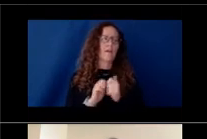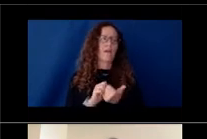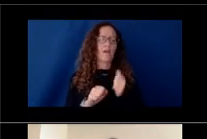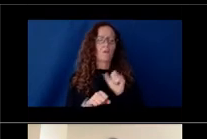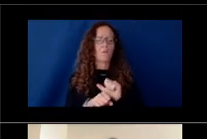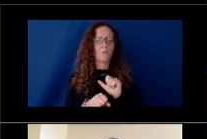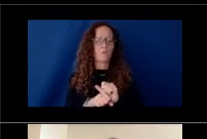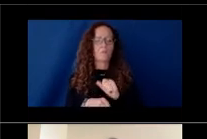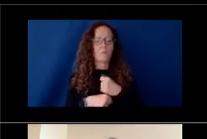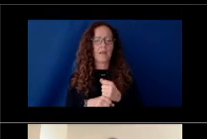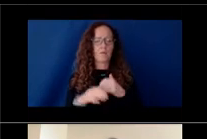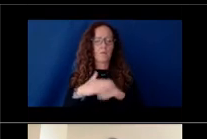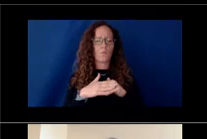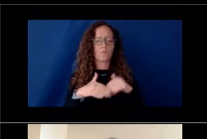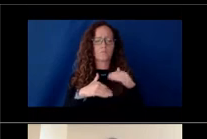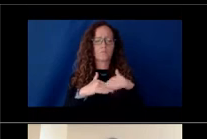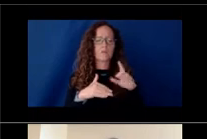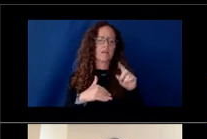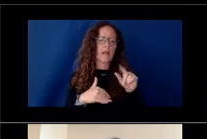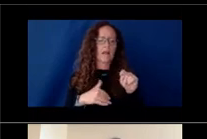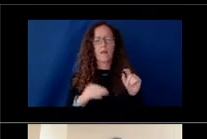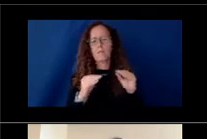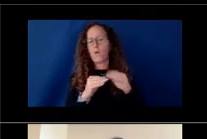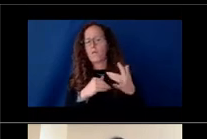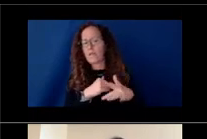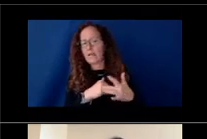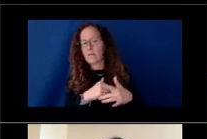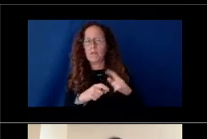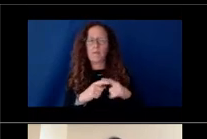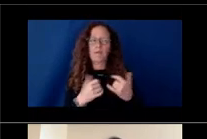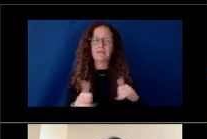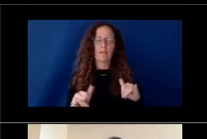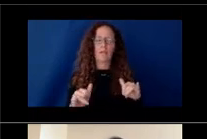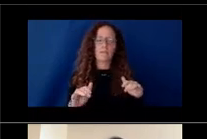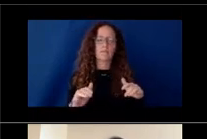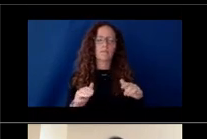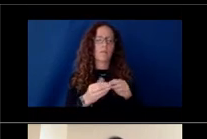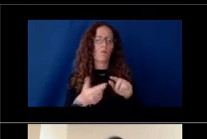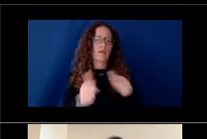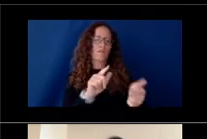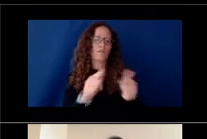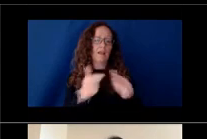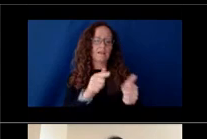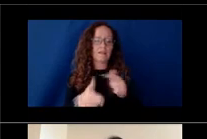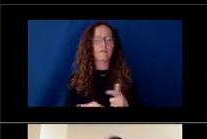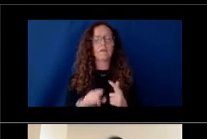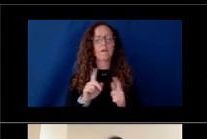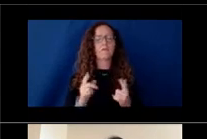available a little bit more interactively, but at this point, I said, having what, helping to